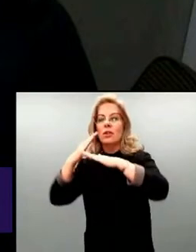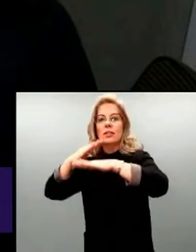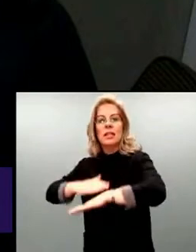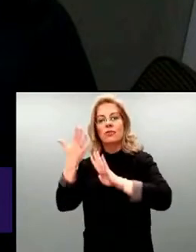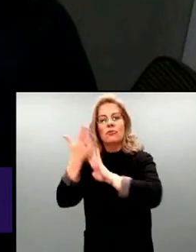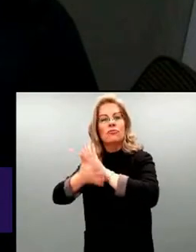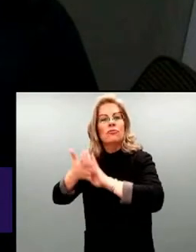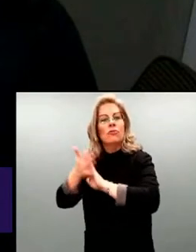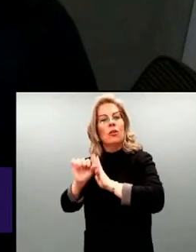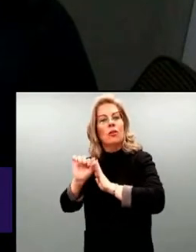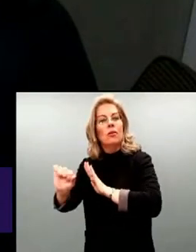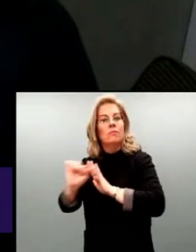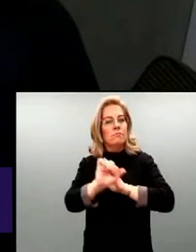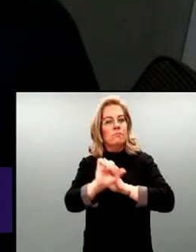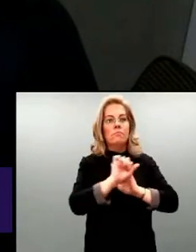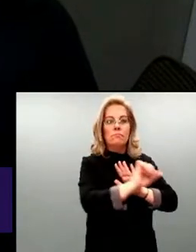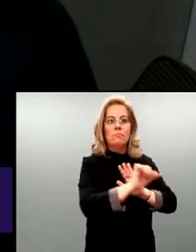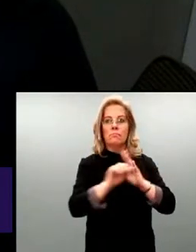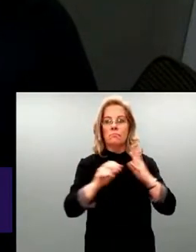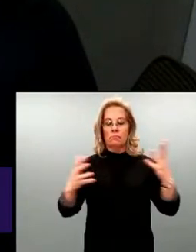part of a multi-modal communication system.